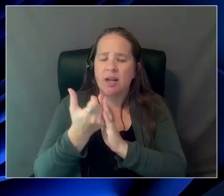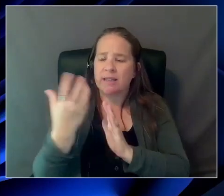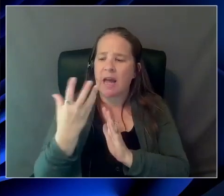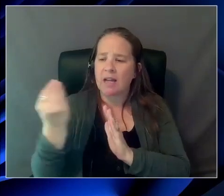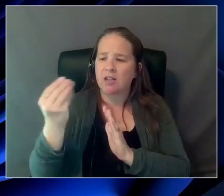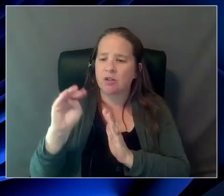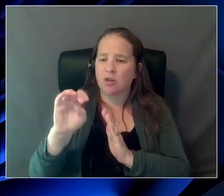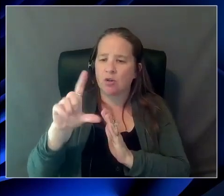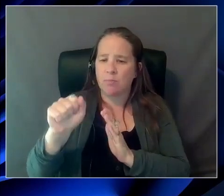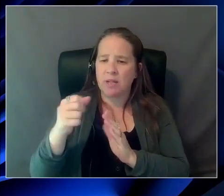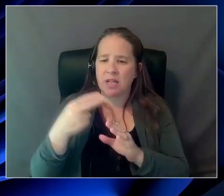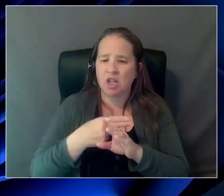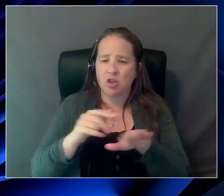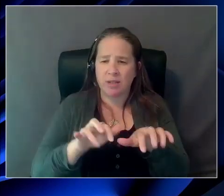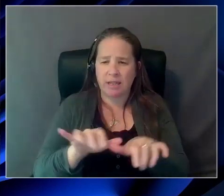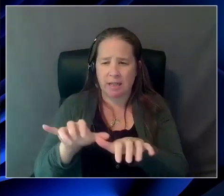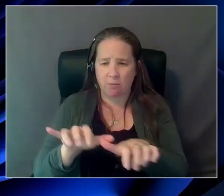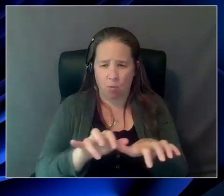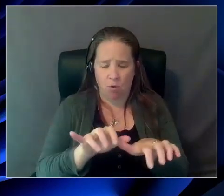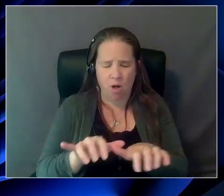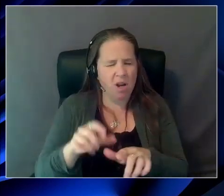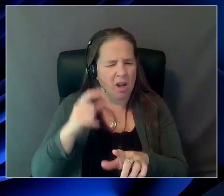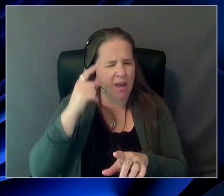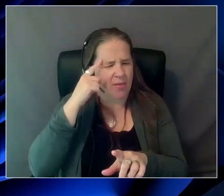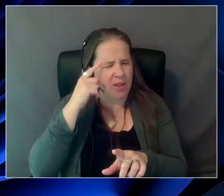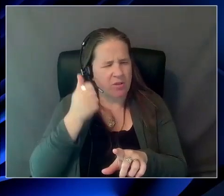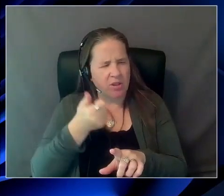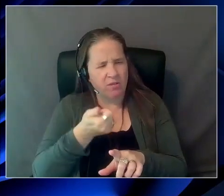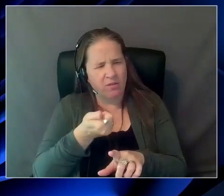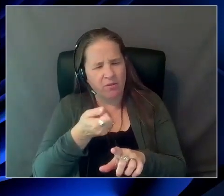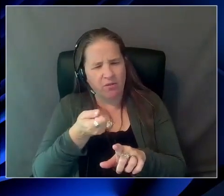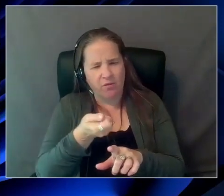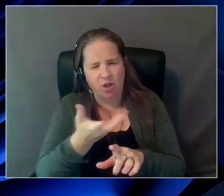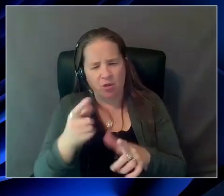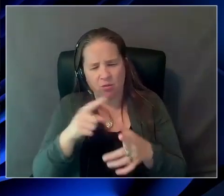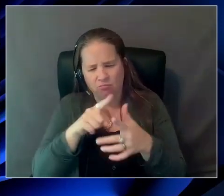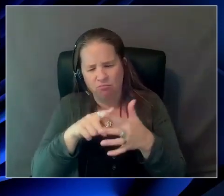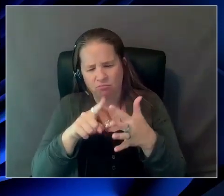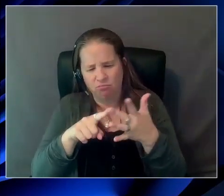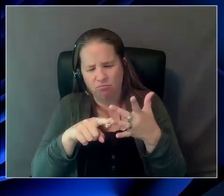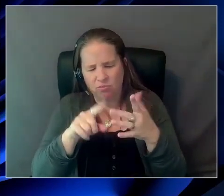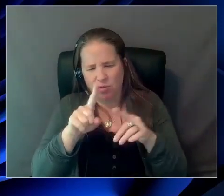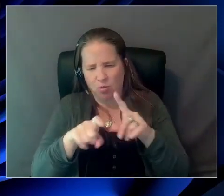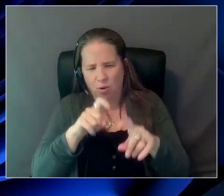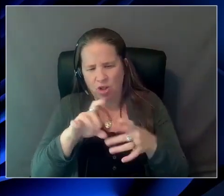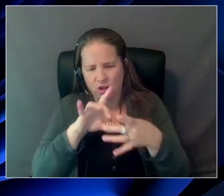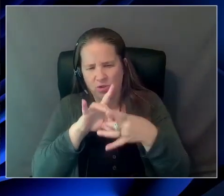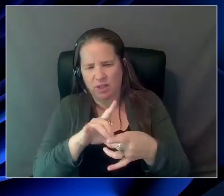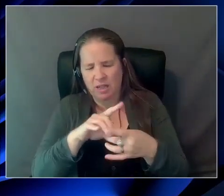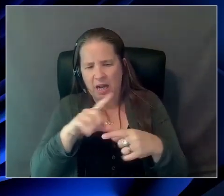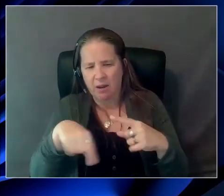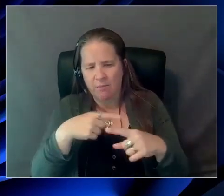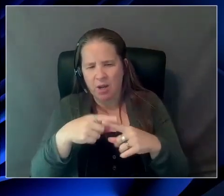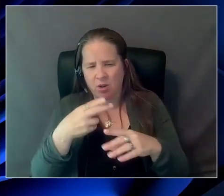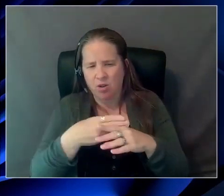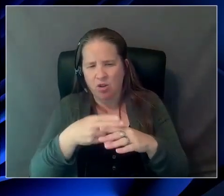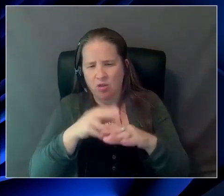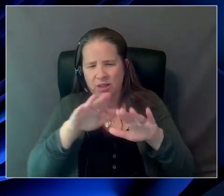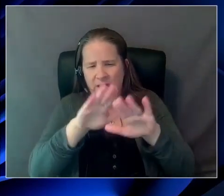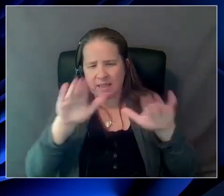And I think there were also a few other points in this one about using the system tray to be